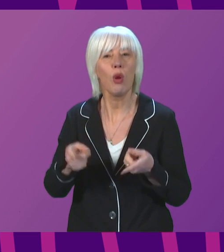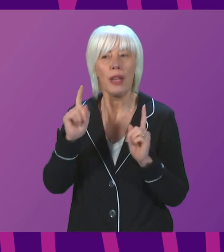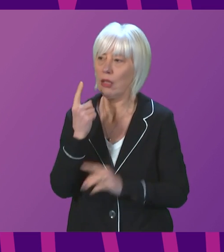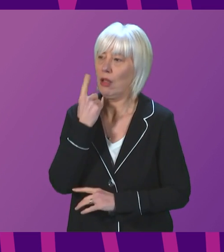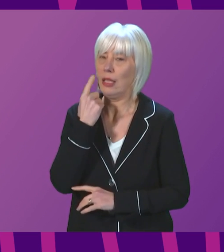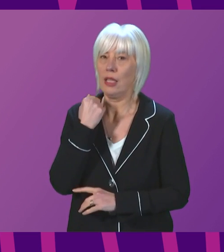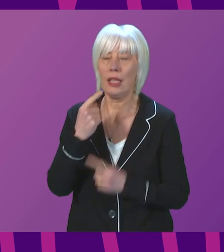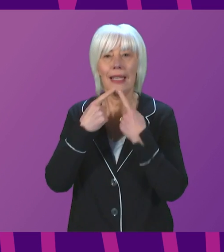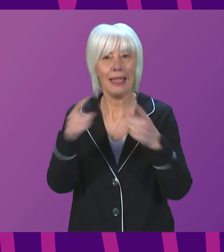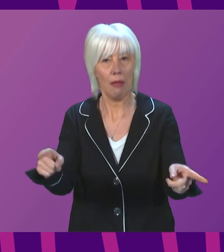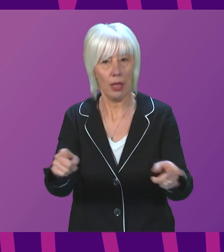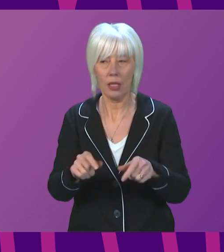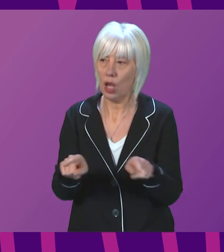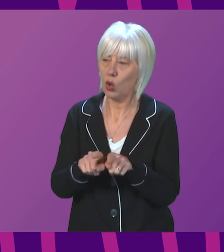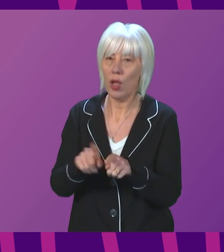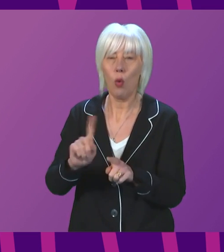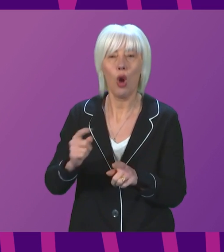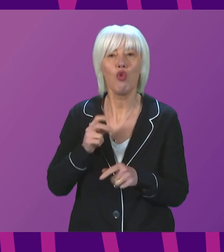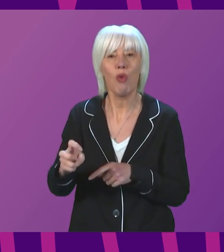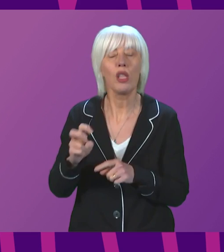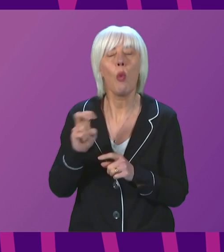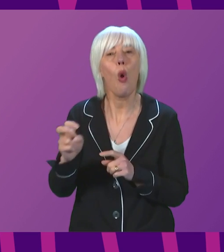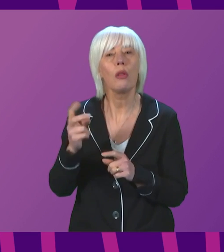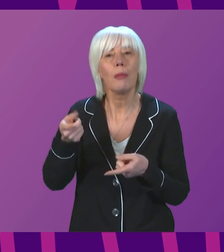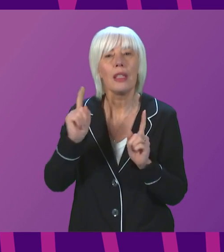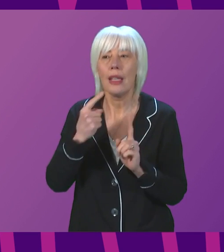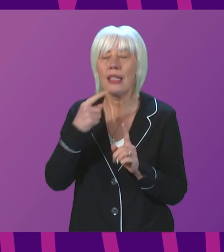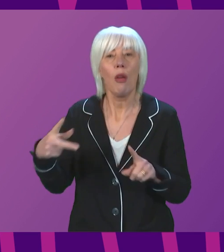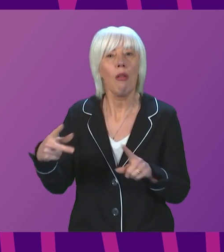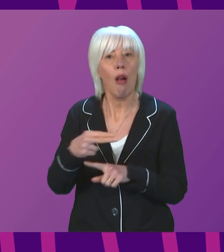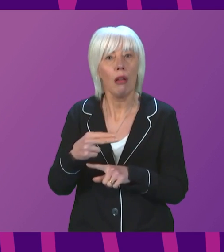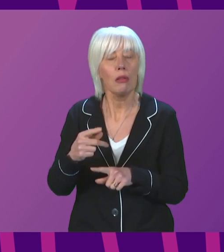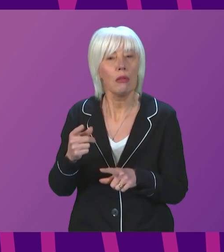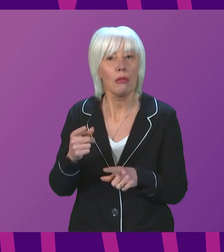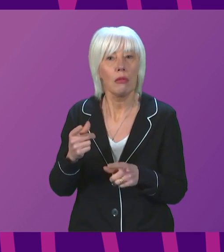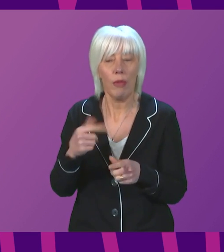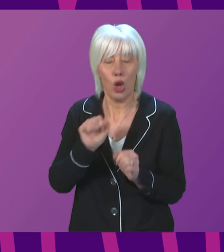Does she also welcome what the transport minister said about those cuts being “not acceptable” when they were announced in her local area?